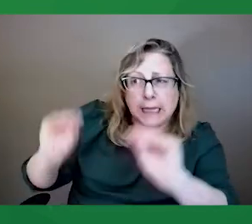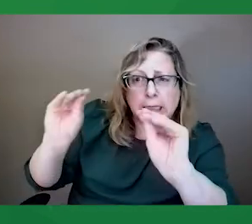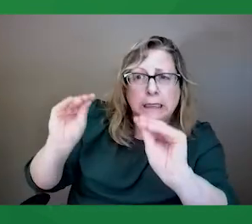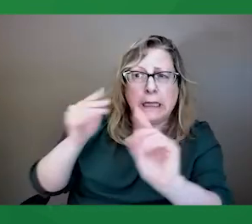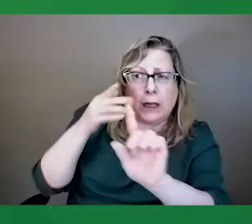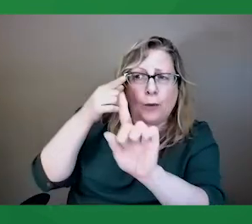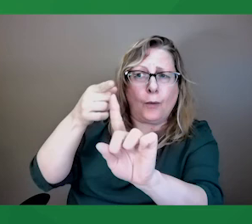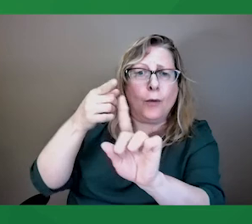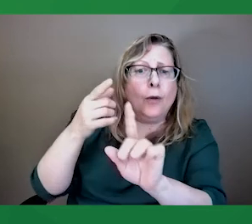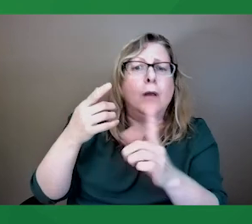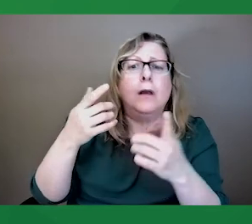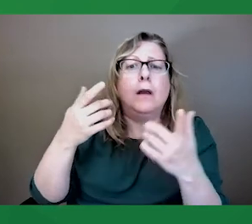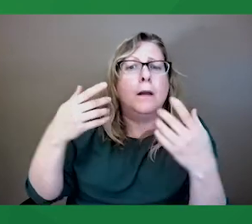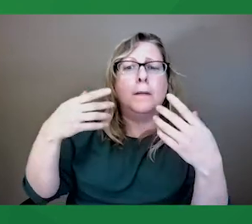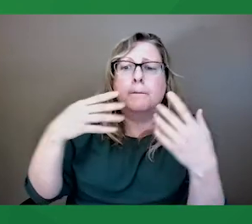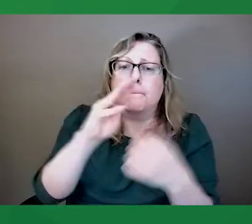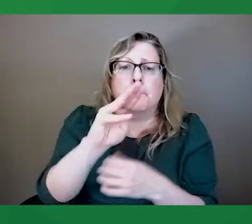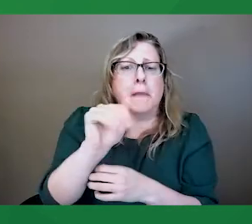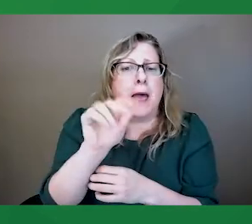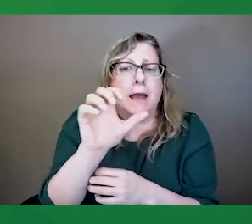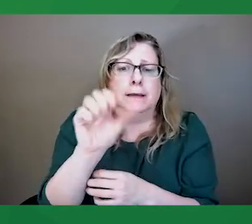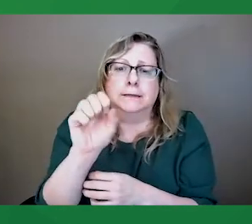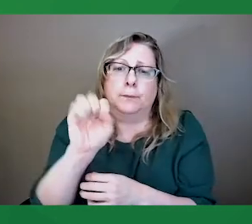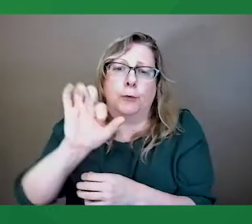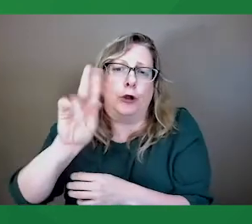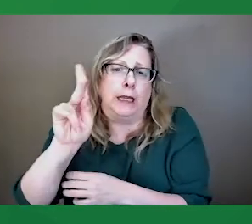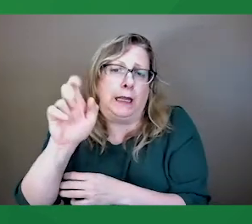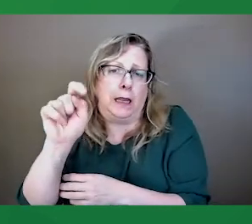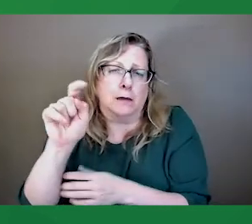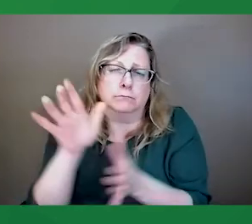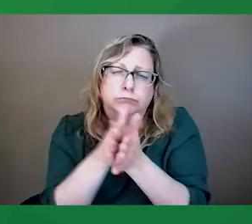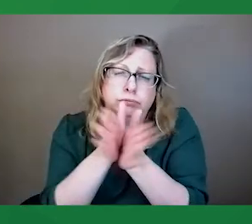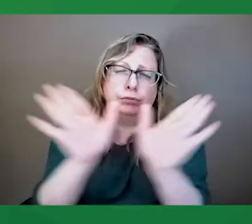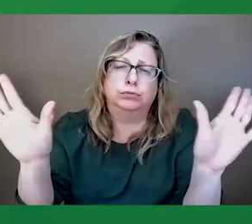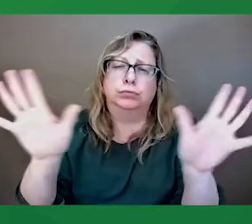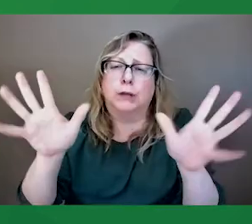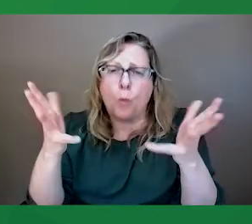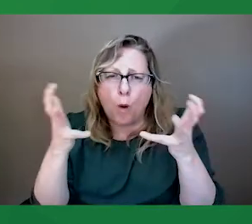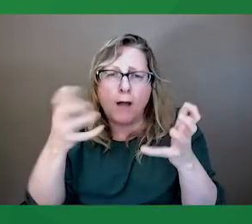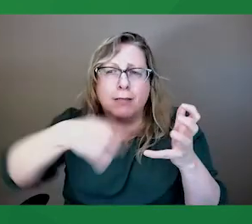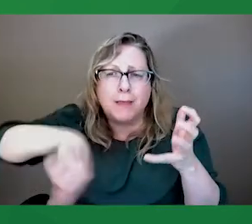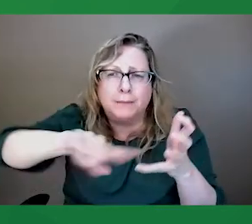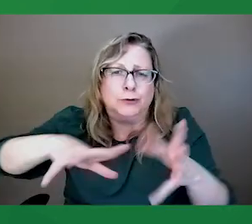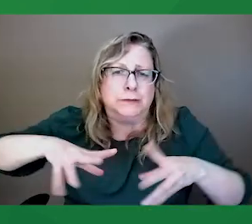in some distant future, you shouldn't forget why you started off in the first place